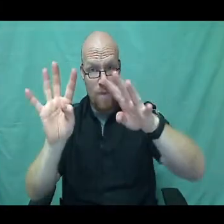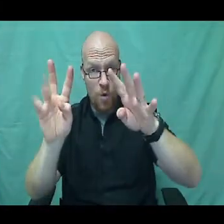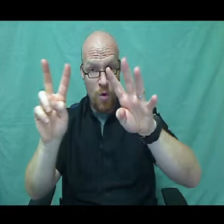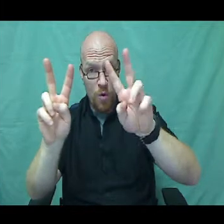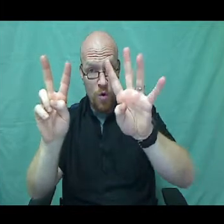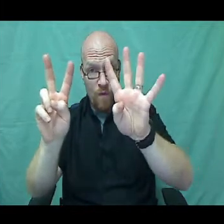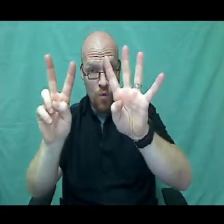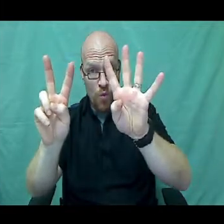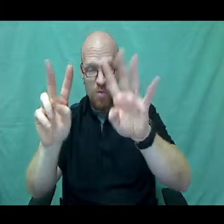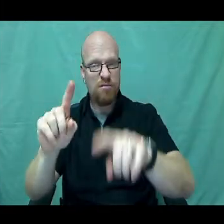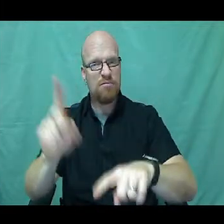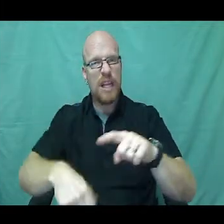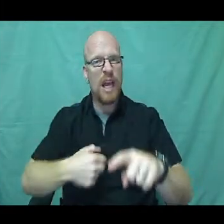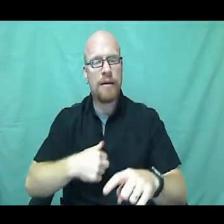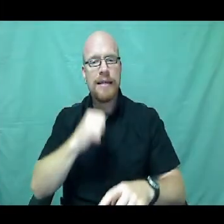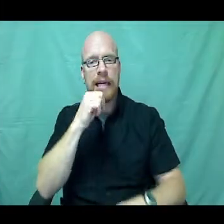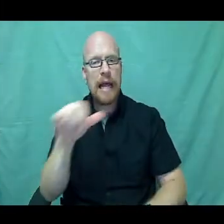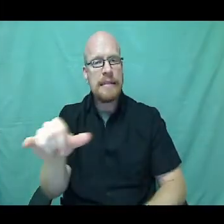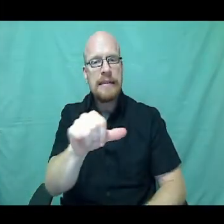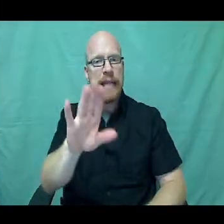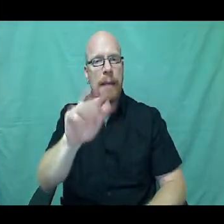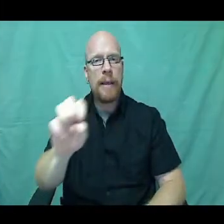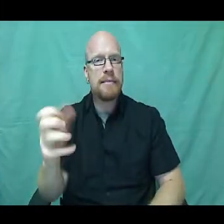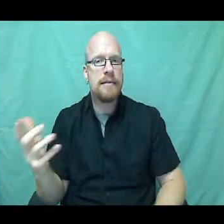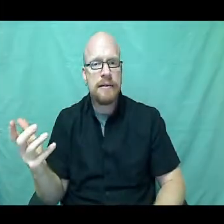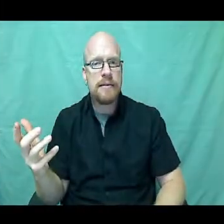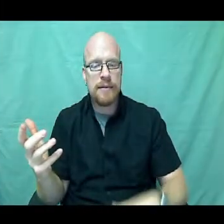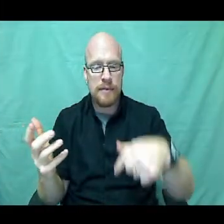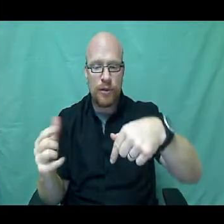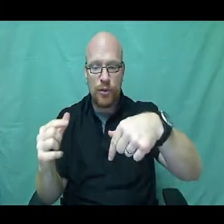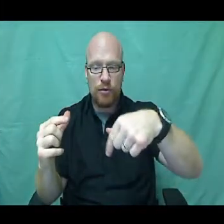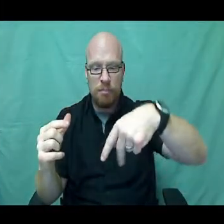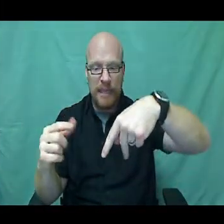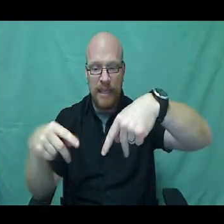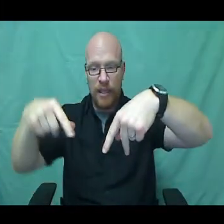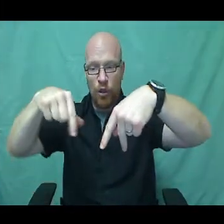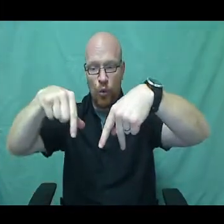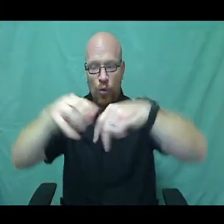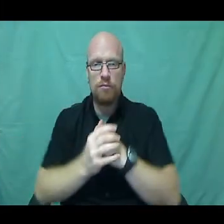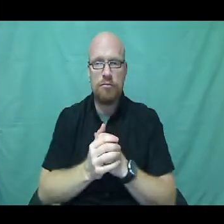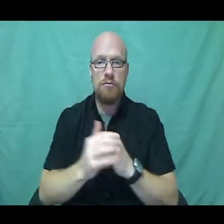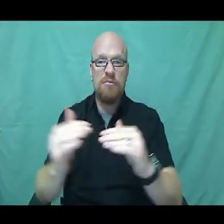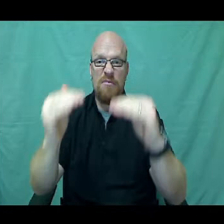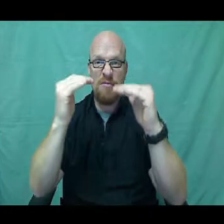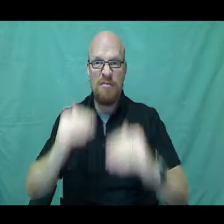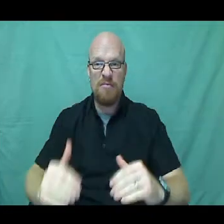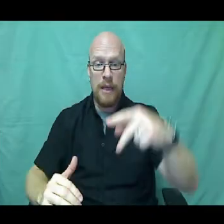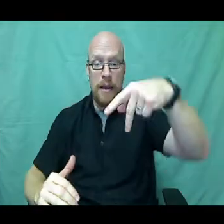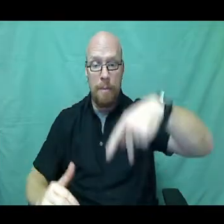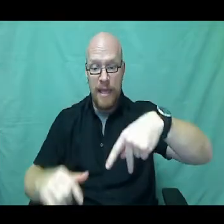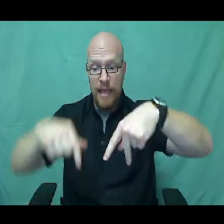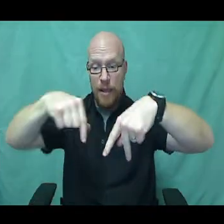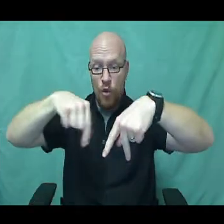both the denominator - I can't multiply them because the bases don't match.